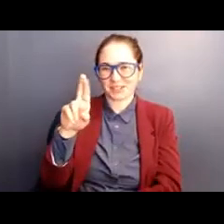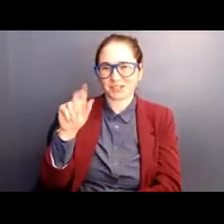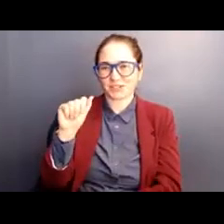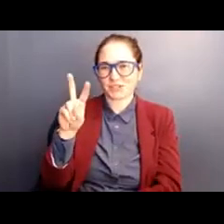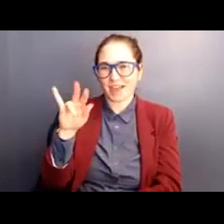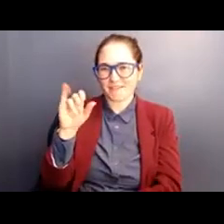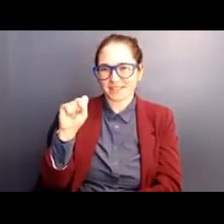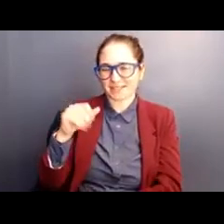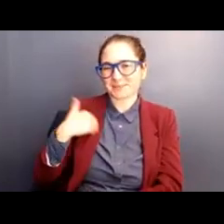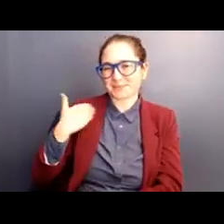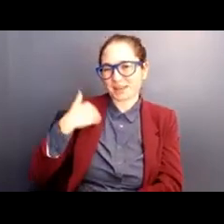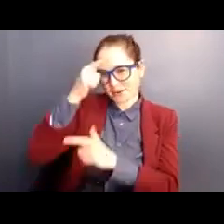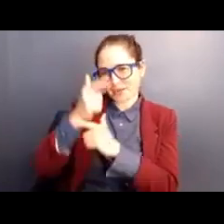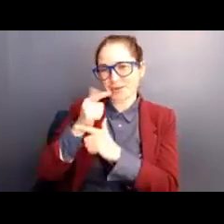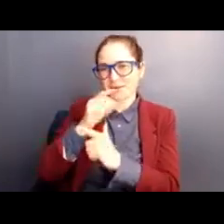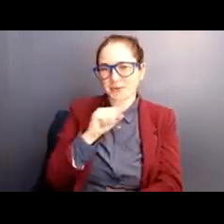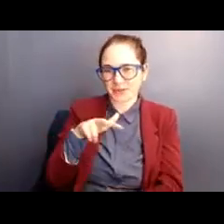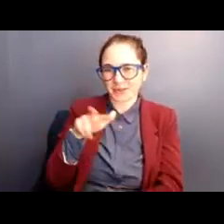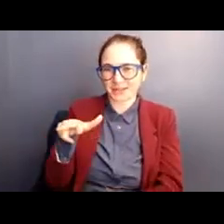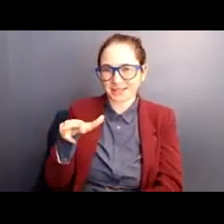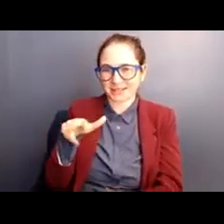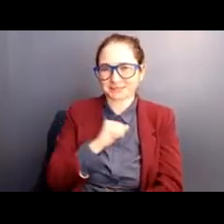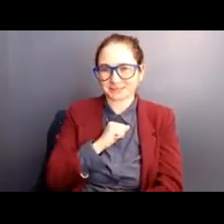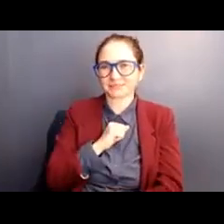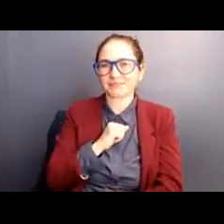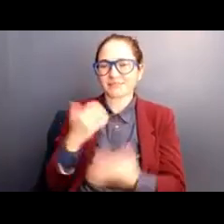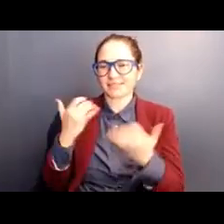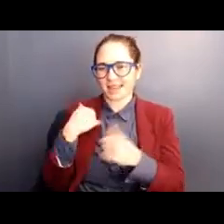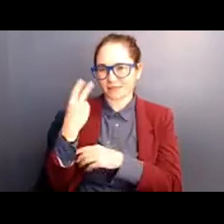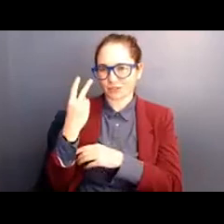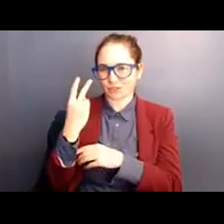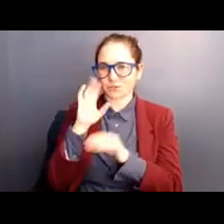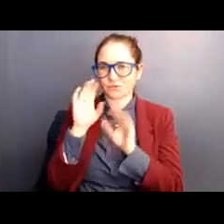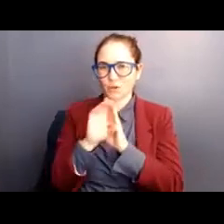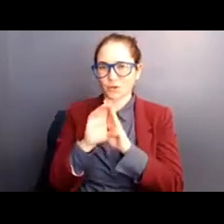brother he's 33. And I'm sharing two photos of him in museums.